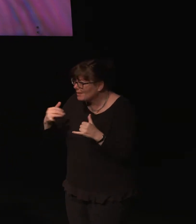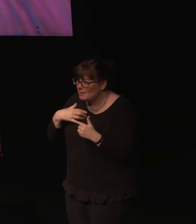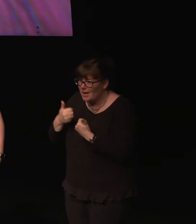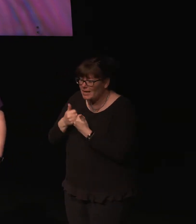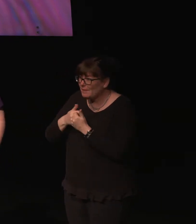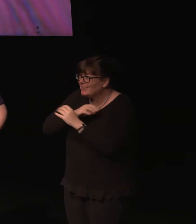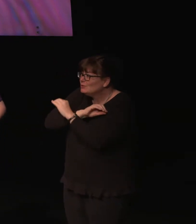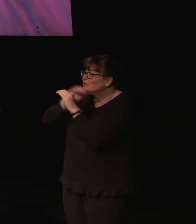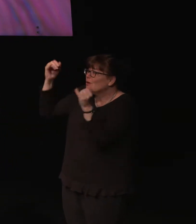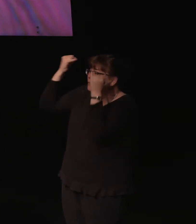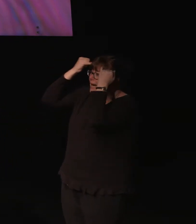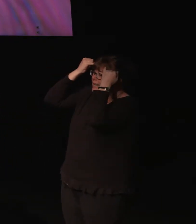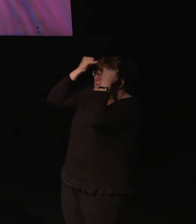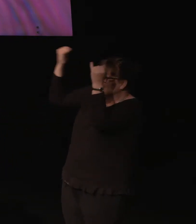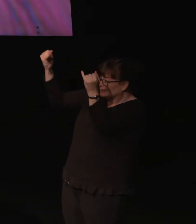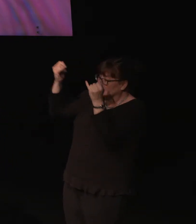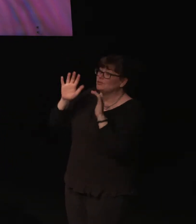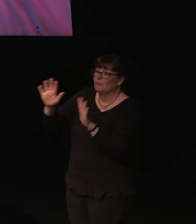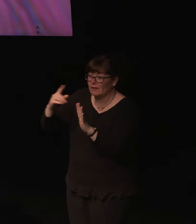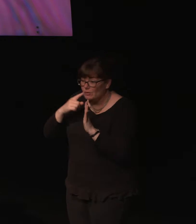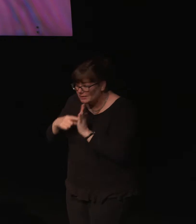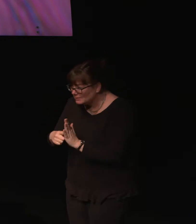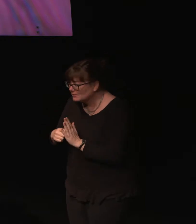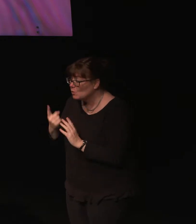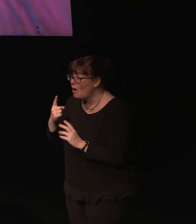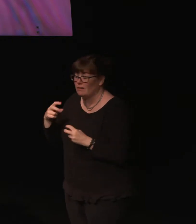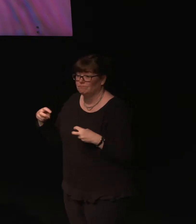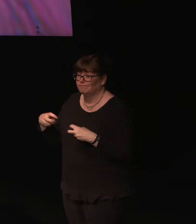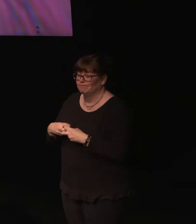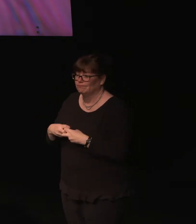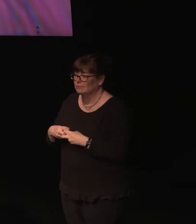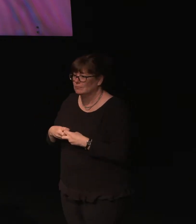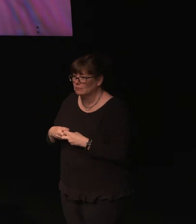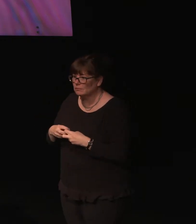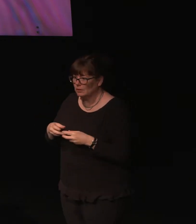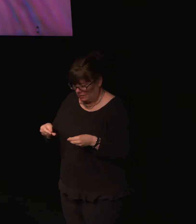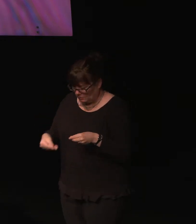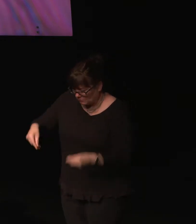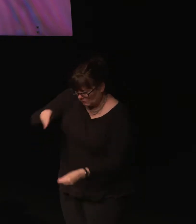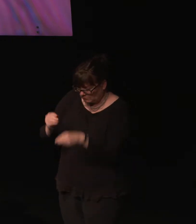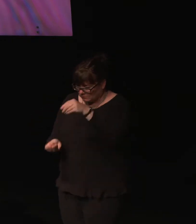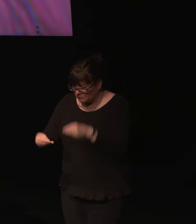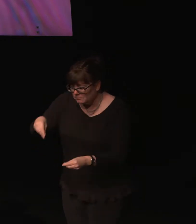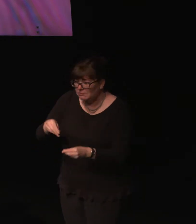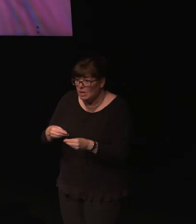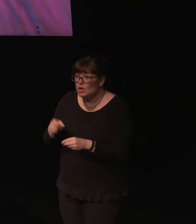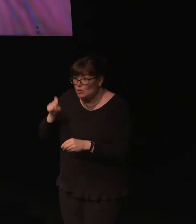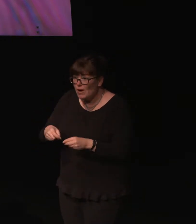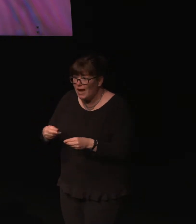For instance, like one of the biggest things about it, you physically move your tablet around, you have to get it up in your hands,